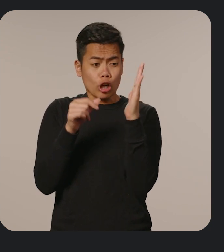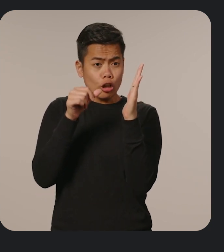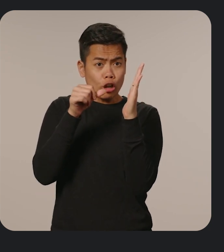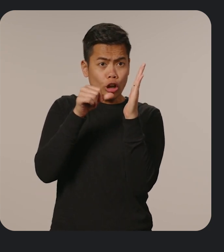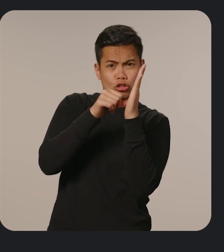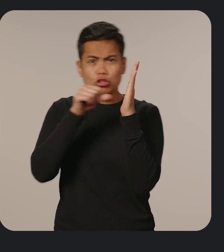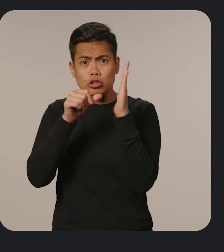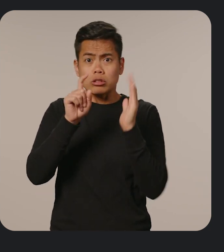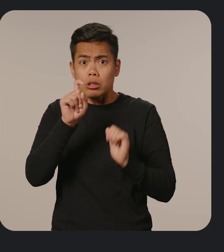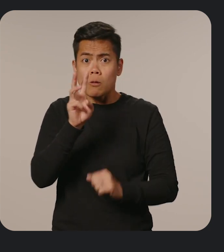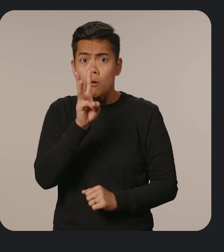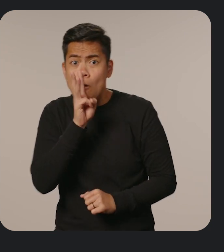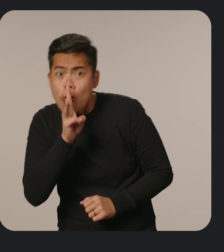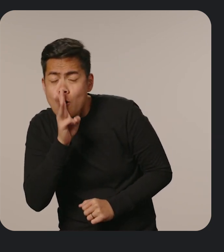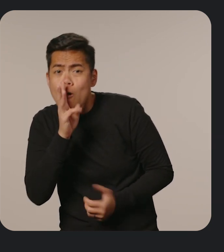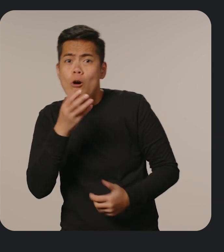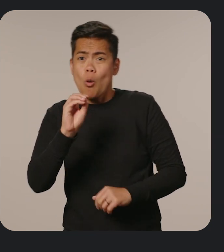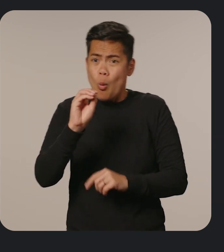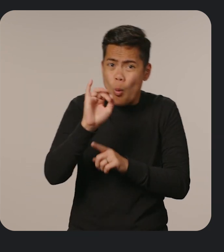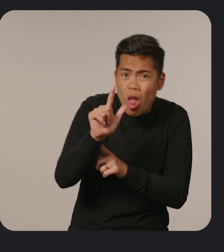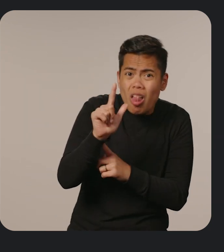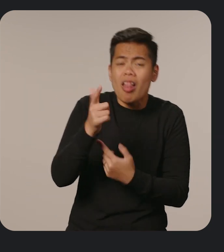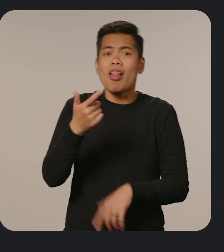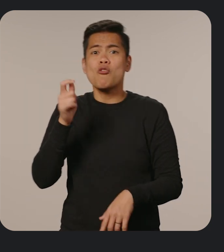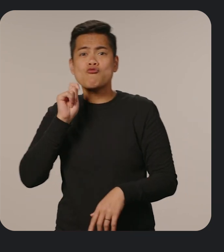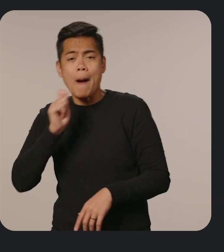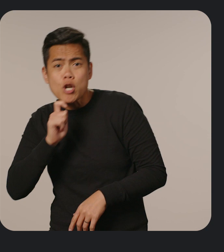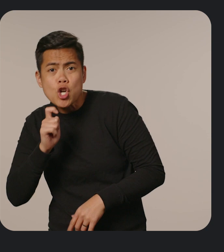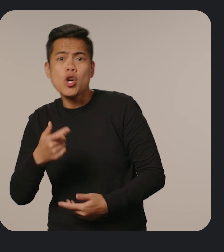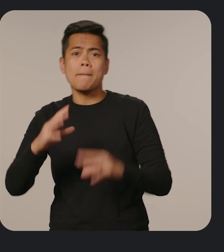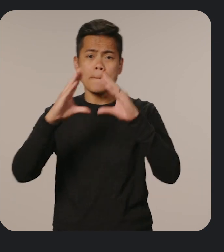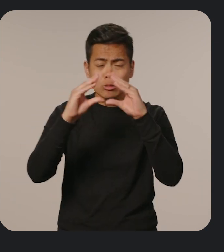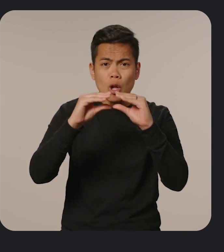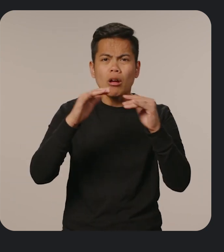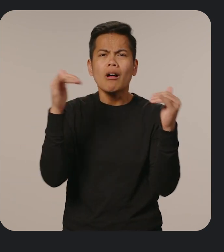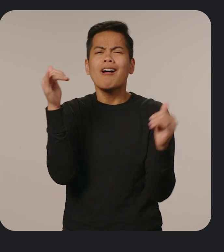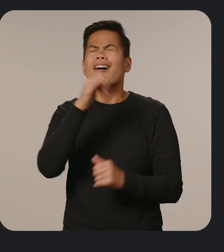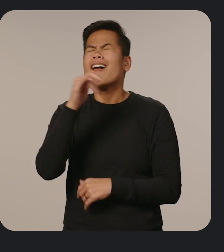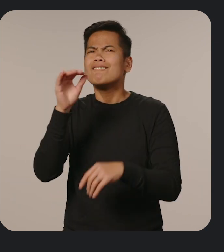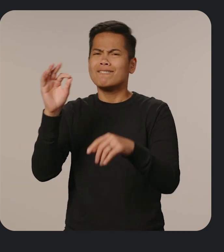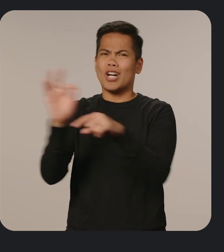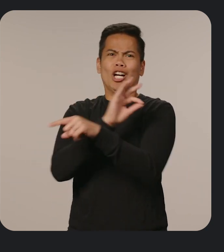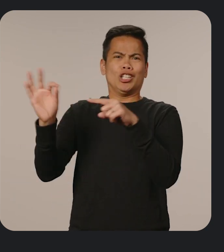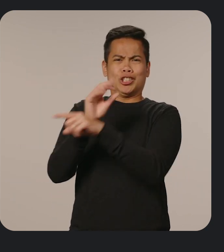It was so not minimal and not mechanical and not modern. It was cute. It was comfy. It had spirit.